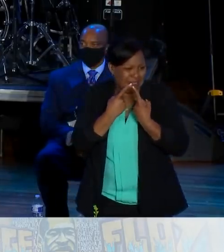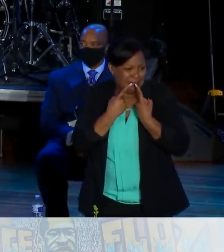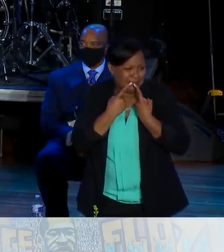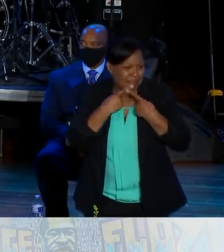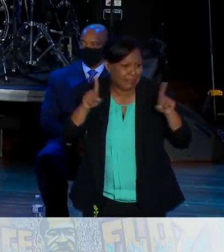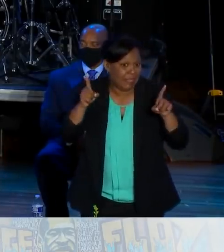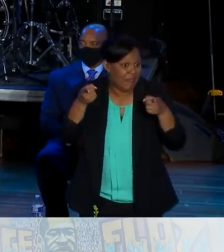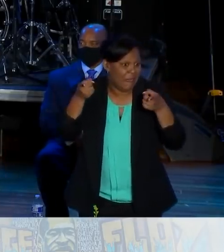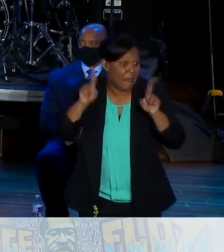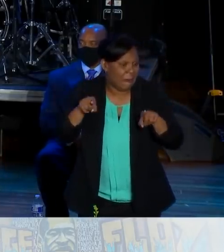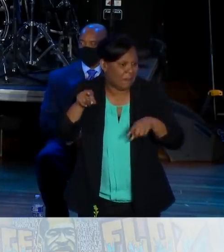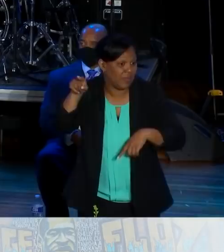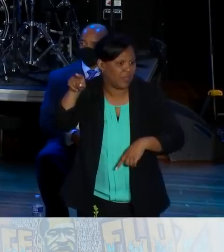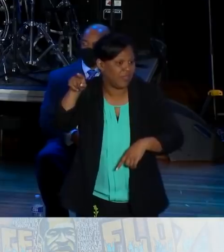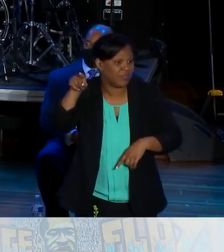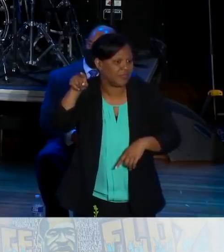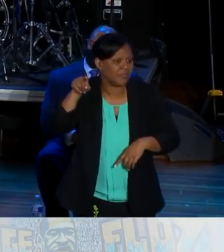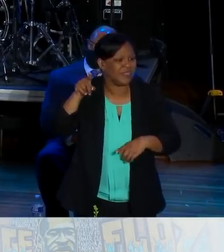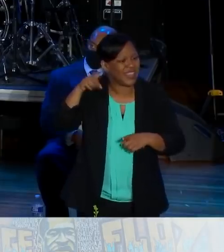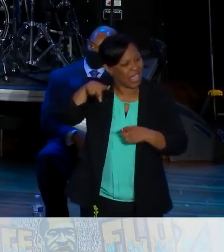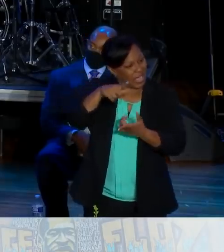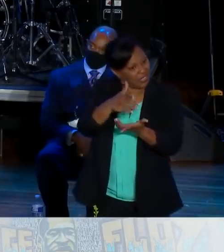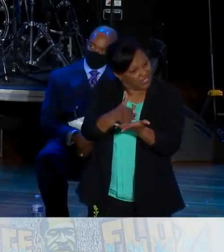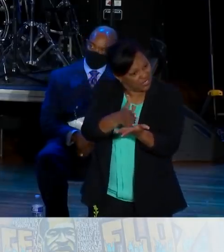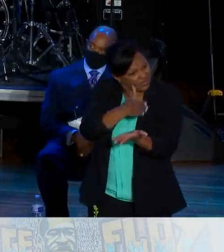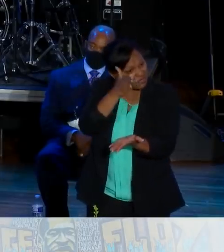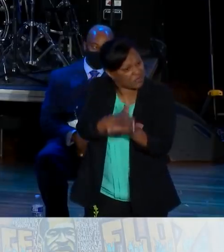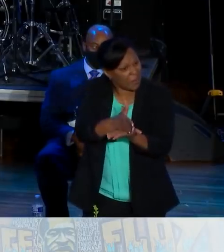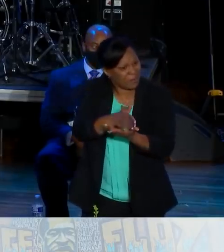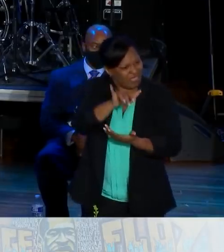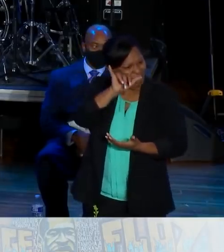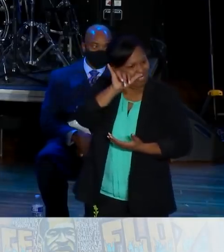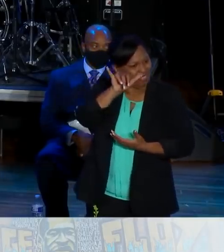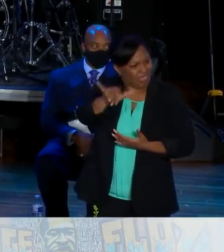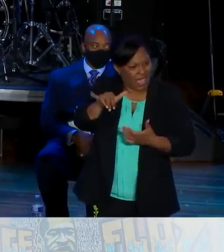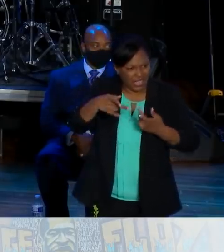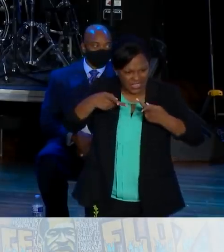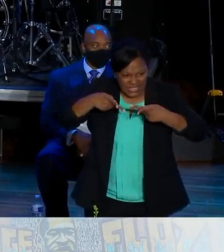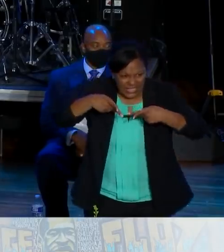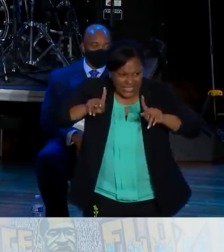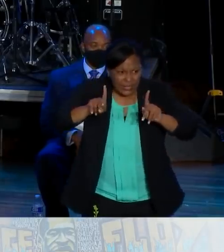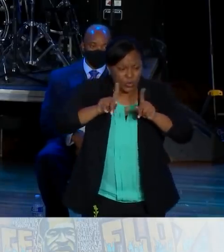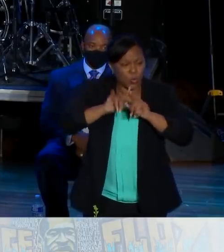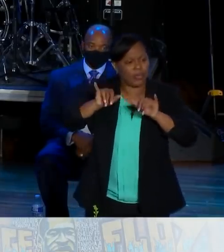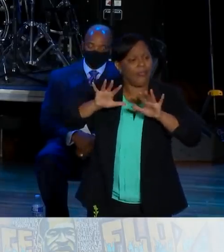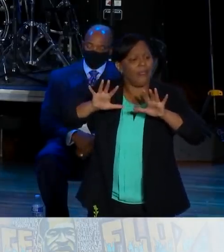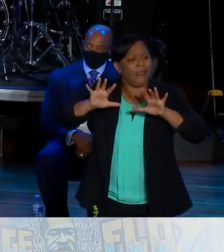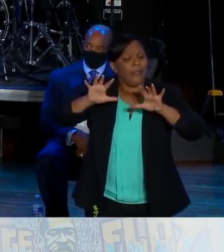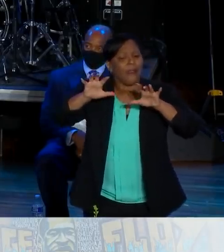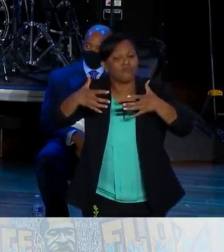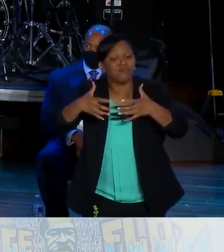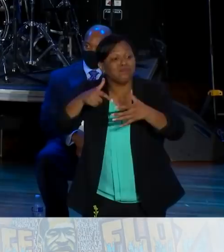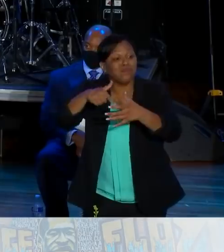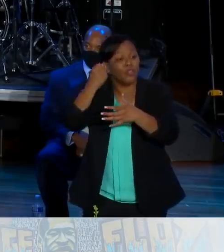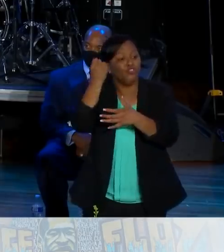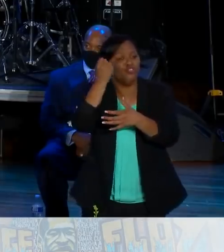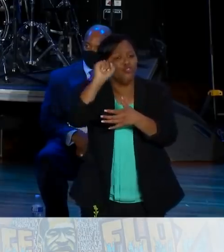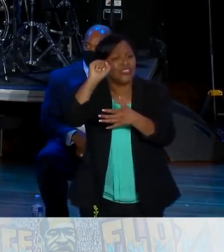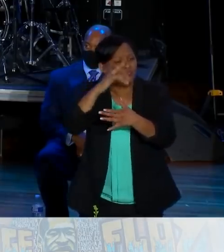PASTOR IN THE BALTIMORE THAT THEY PUT IT UNDER CONSENT DECREE. ONE OF THE FIRST THINGS